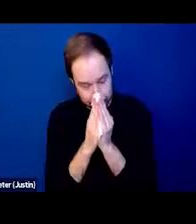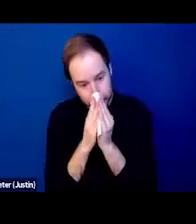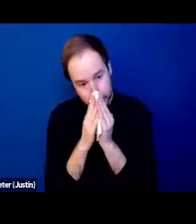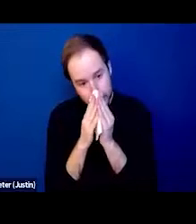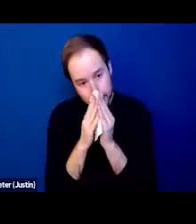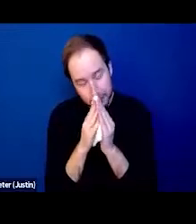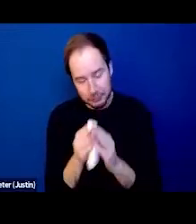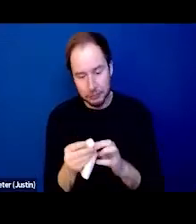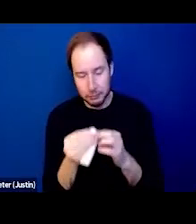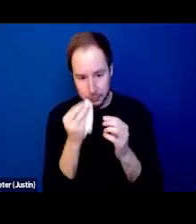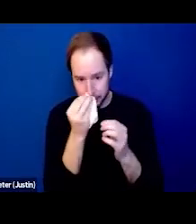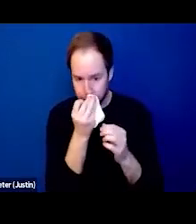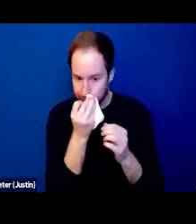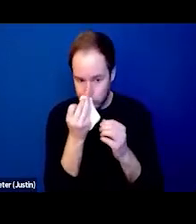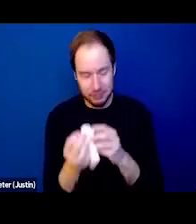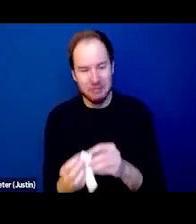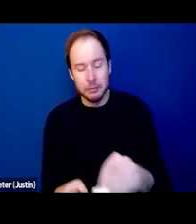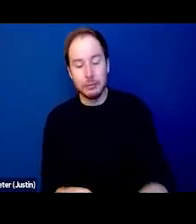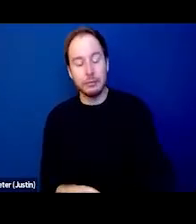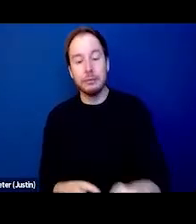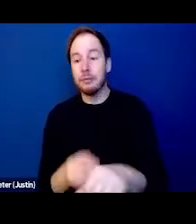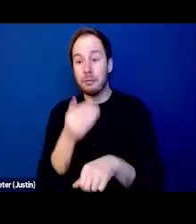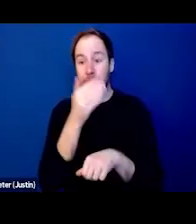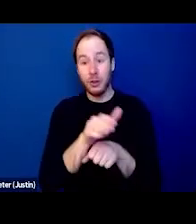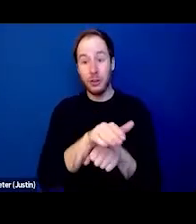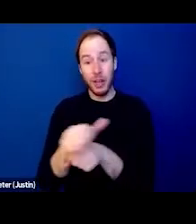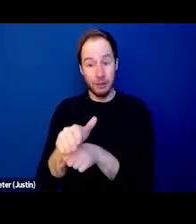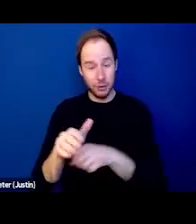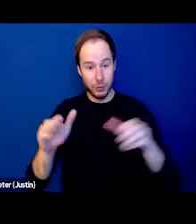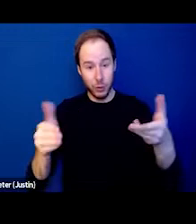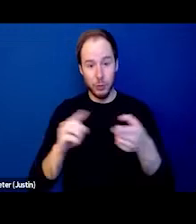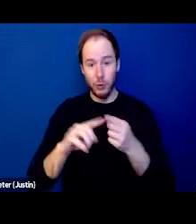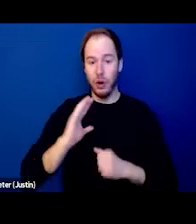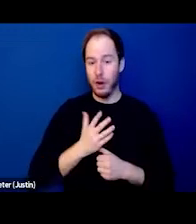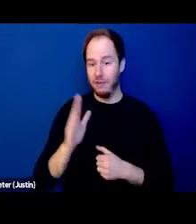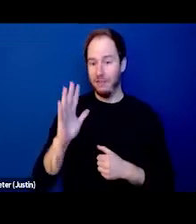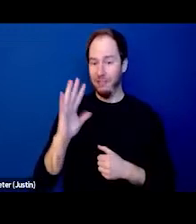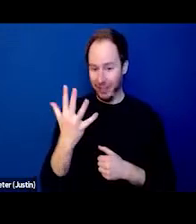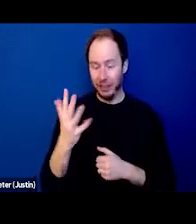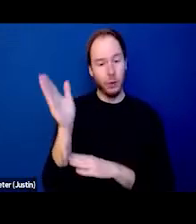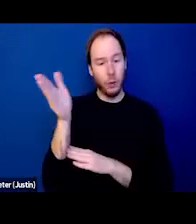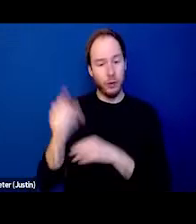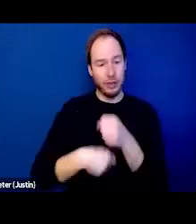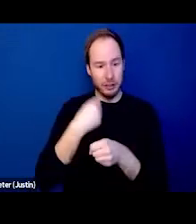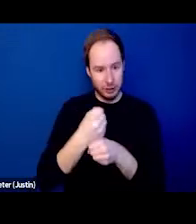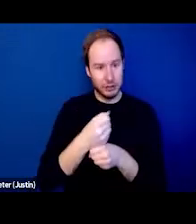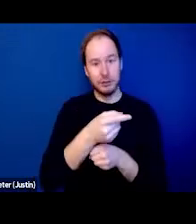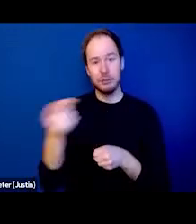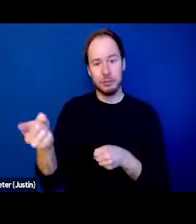Good afternoon, everyone and welcome to our fifth webinar this year, titled SOAR Enhances Income Stability in Native Communities.